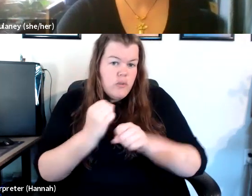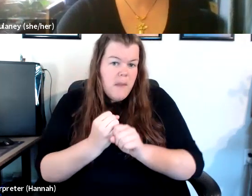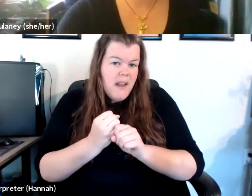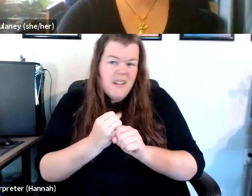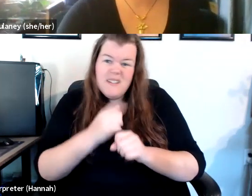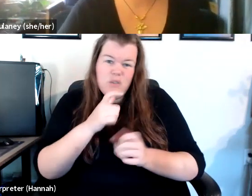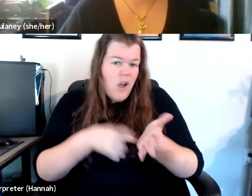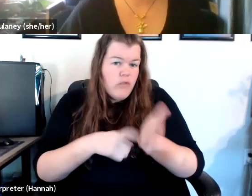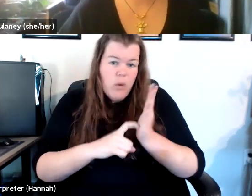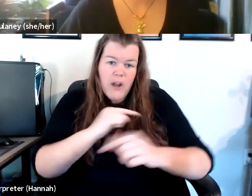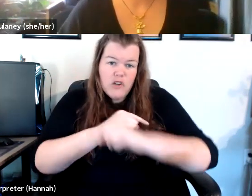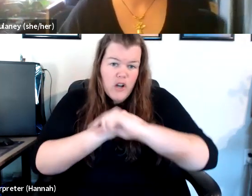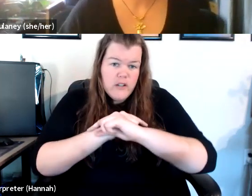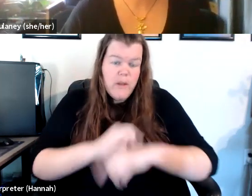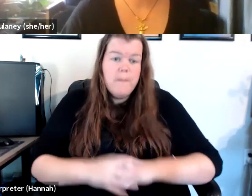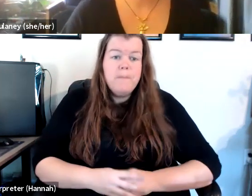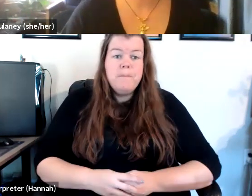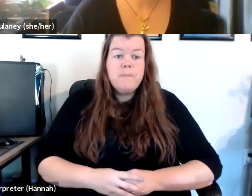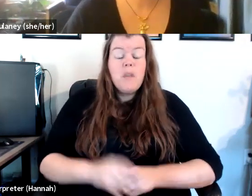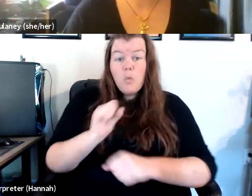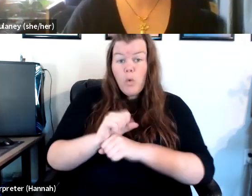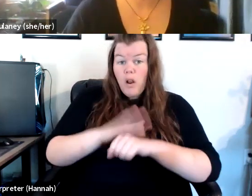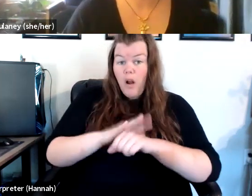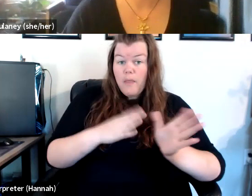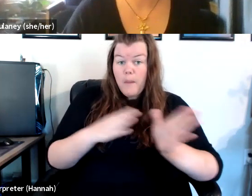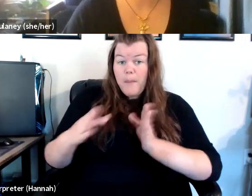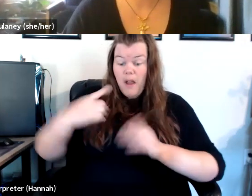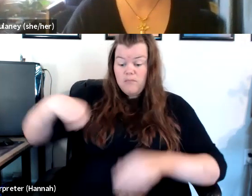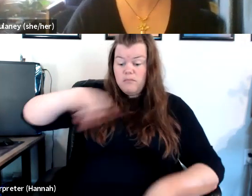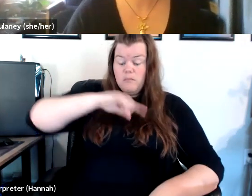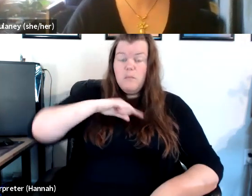Those of us working on this plan believe that all people should be respected and have the